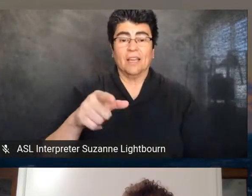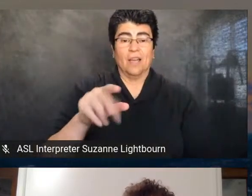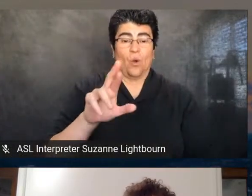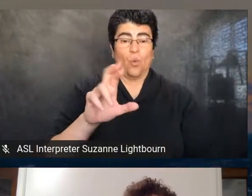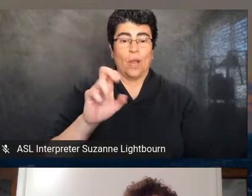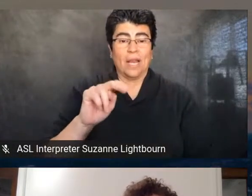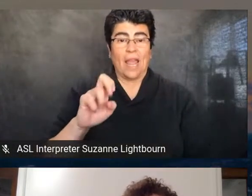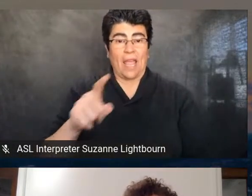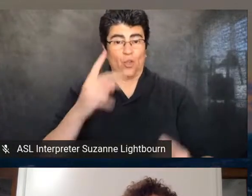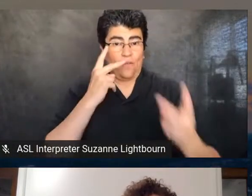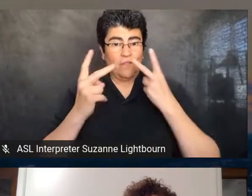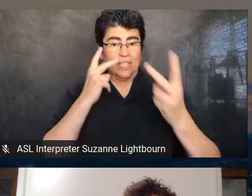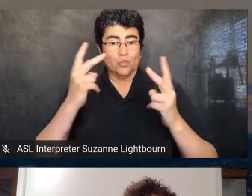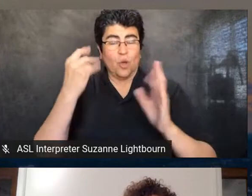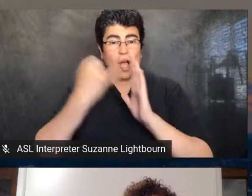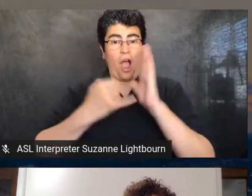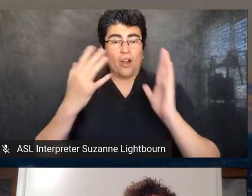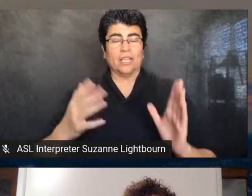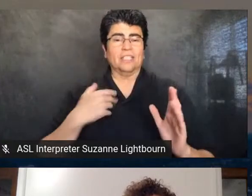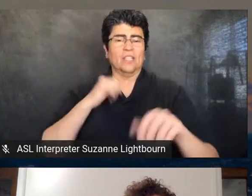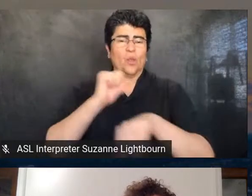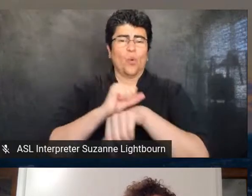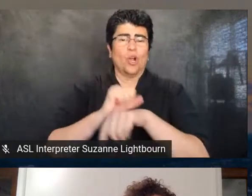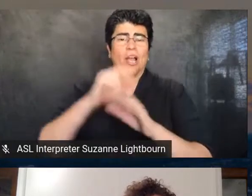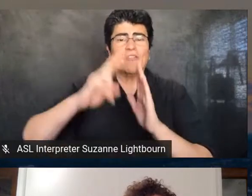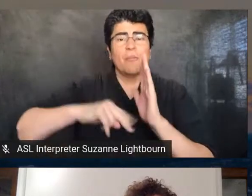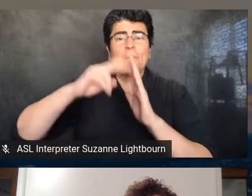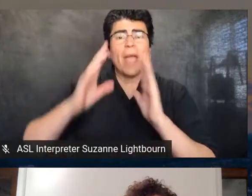bringing forward the works of painters and sculptors,